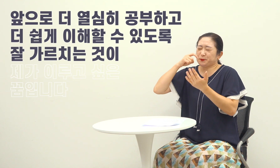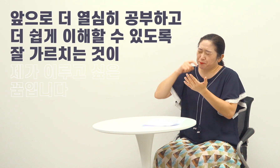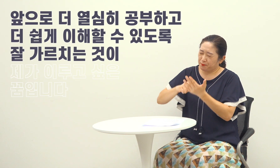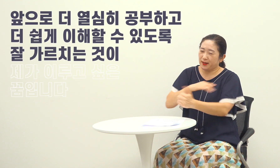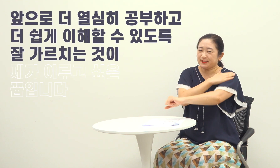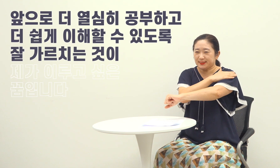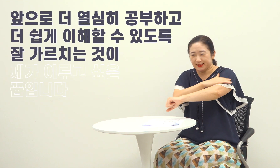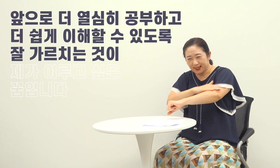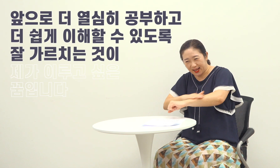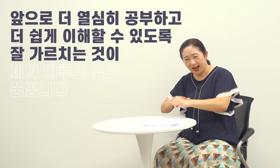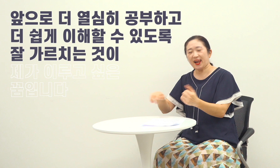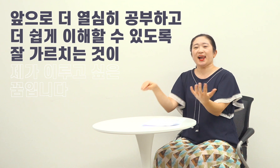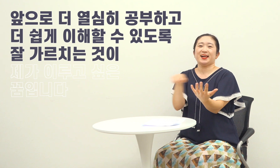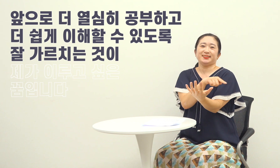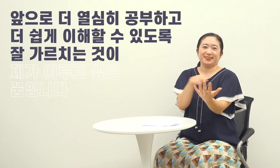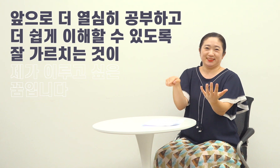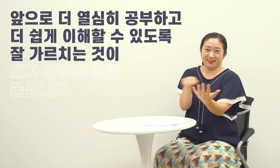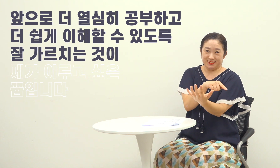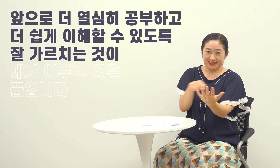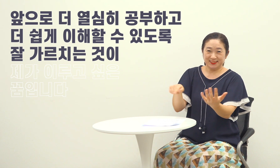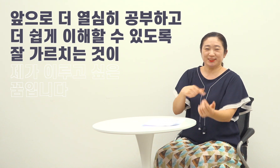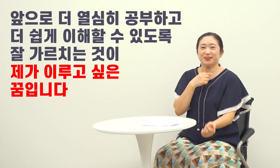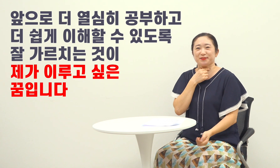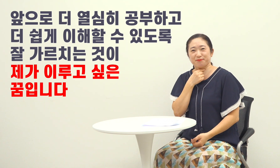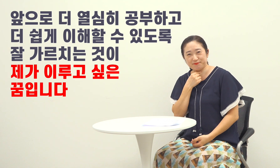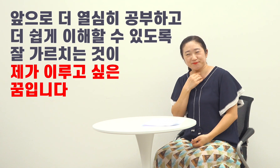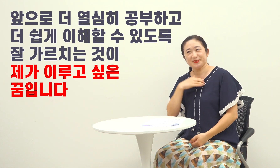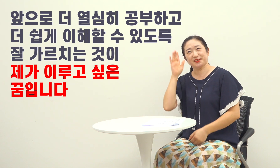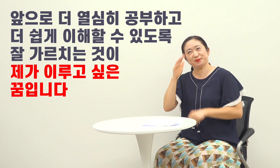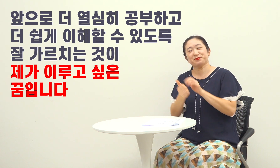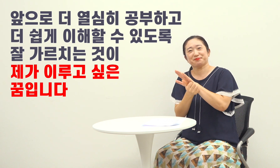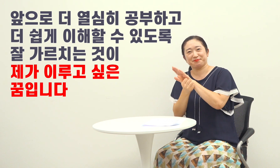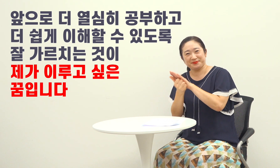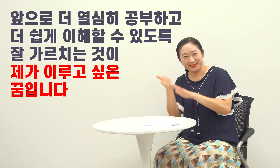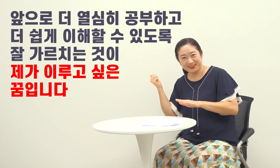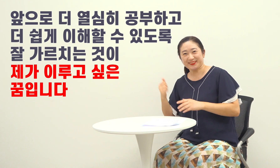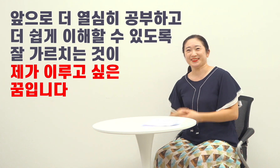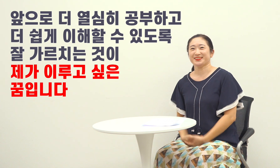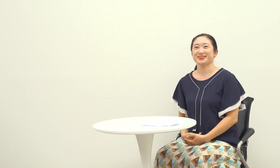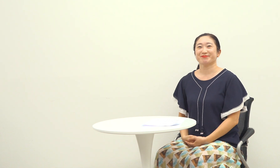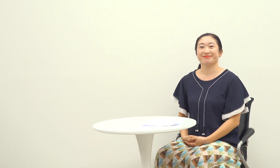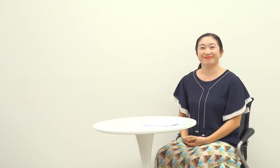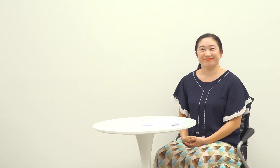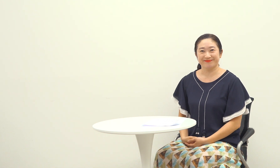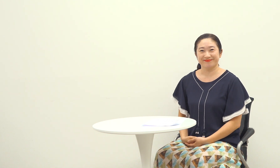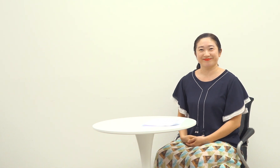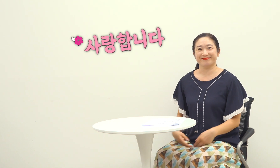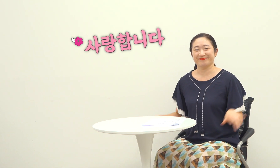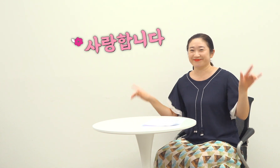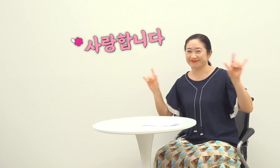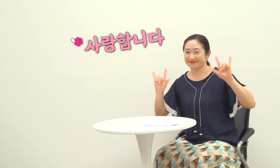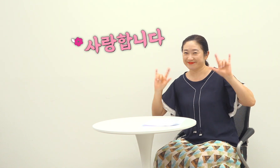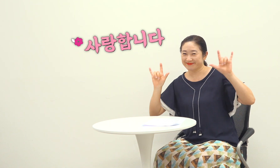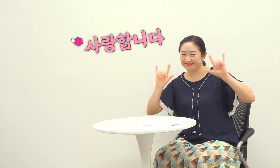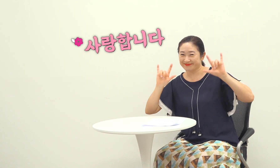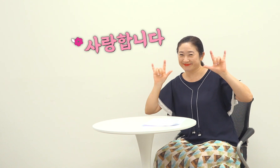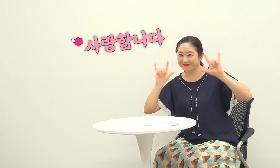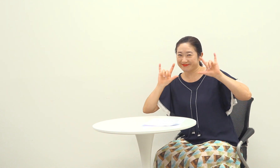so that I can understand more easily in the future. I Love You~~~♥